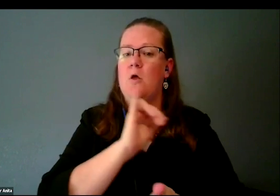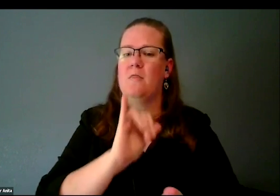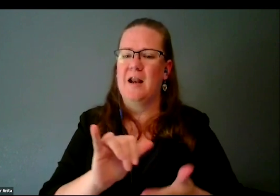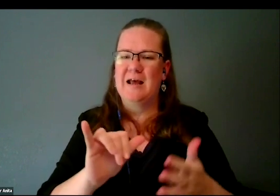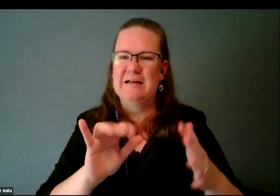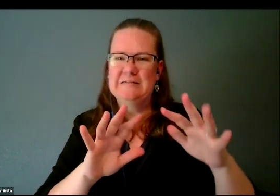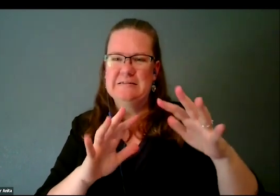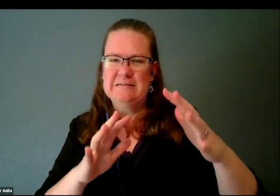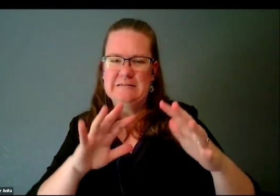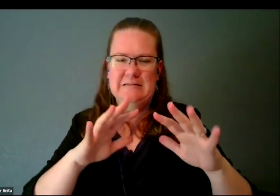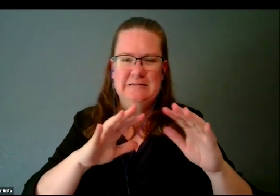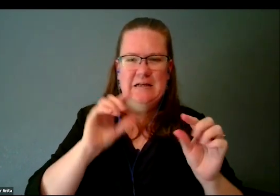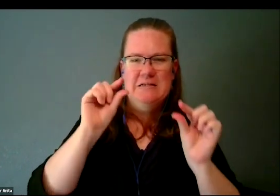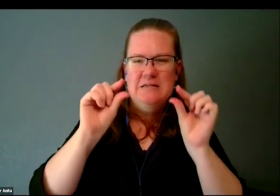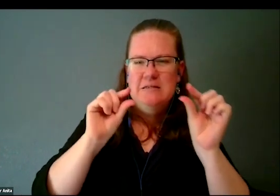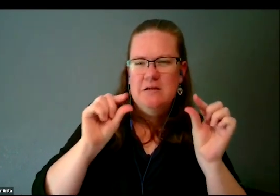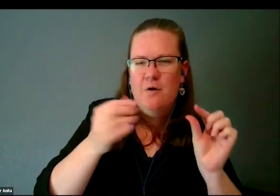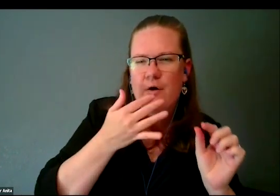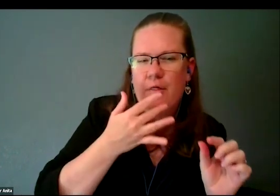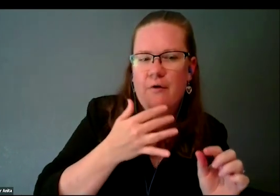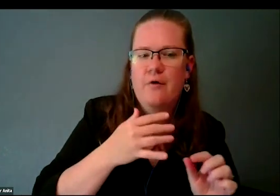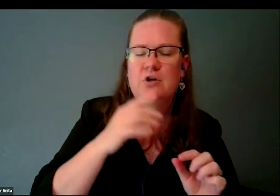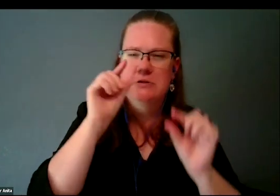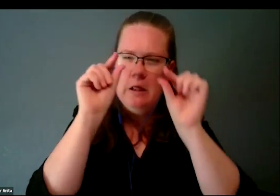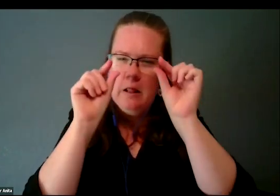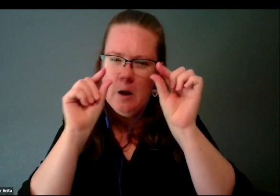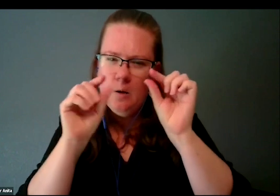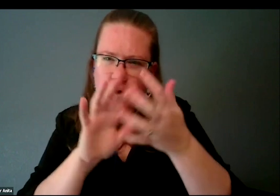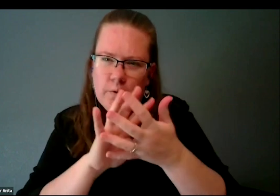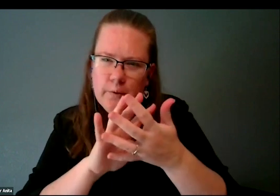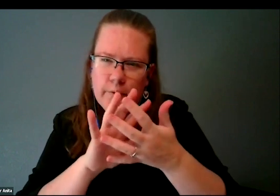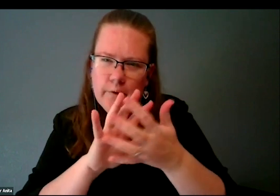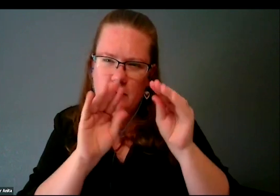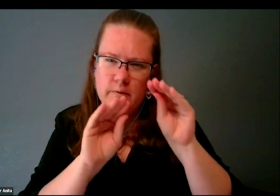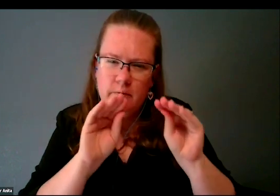with very subtle marring on the face of those rectangles.